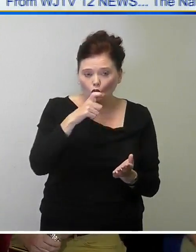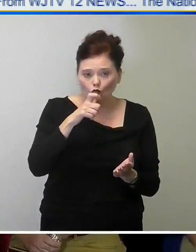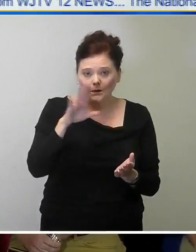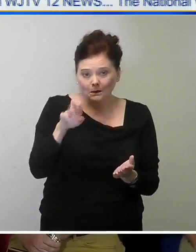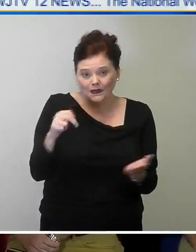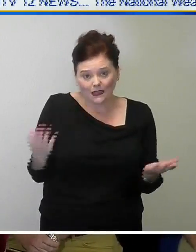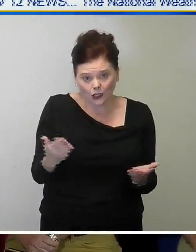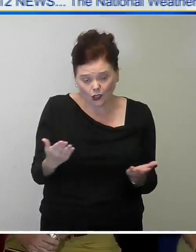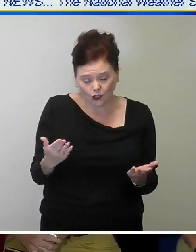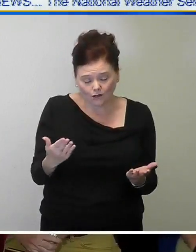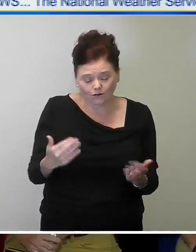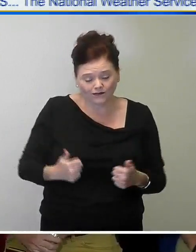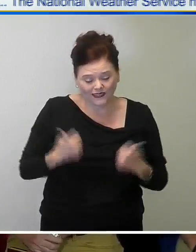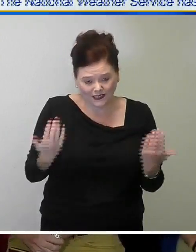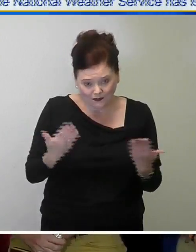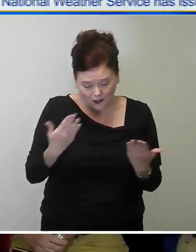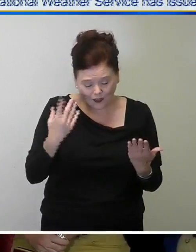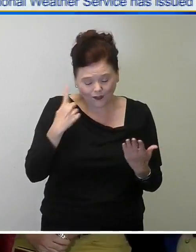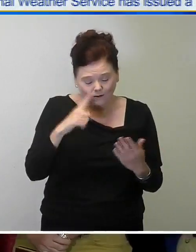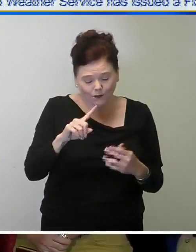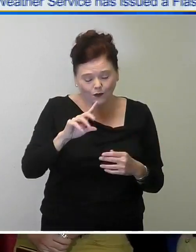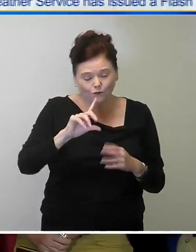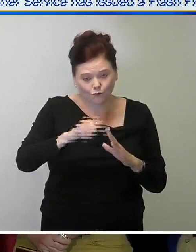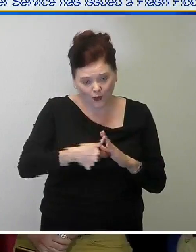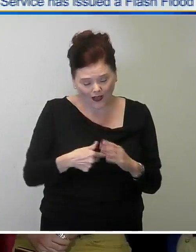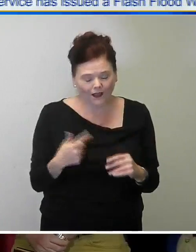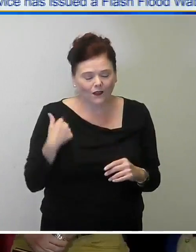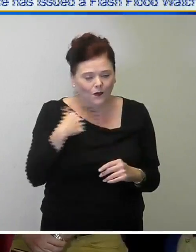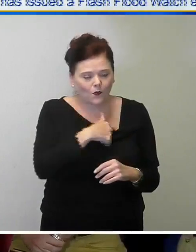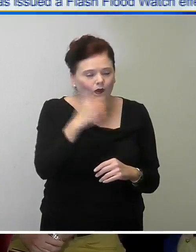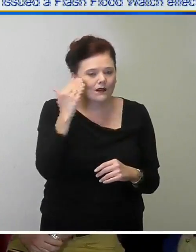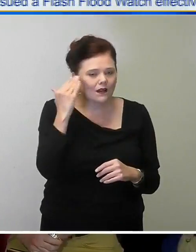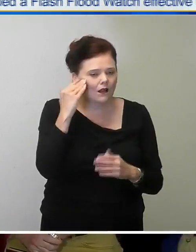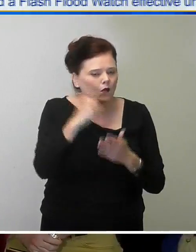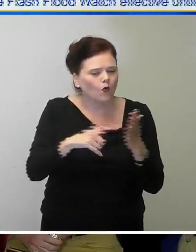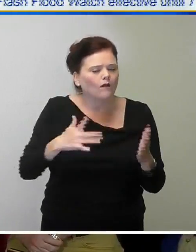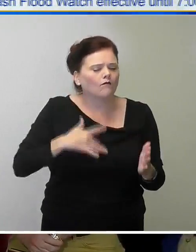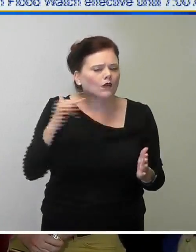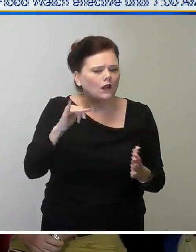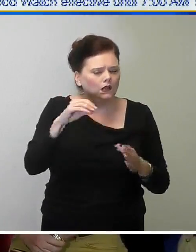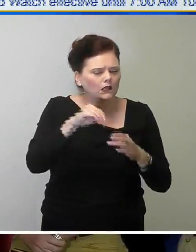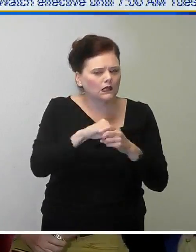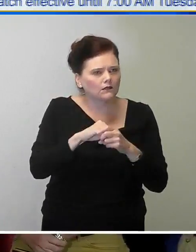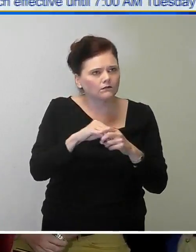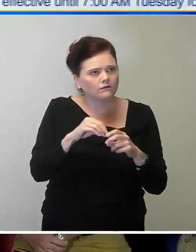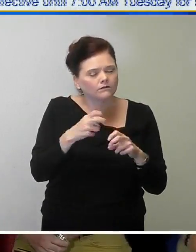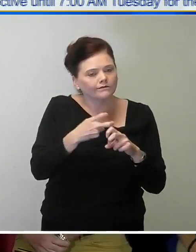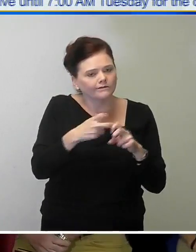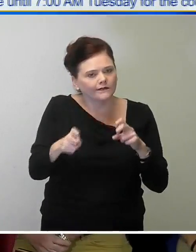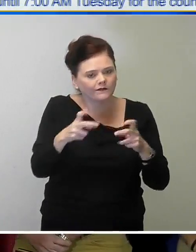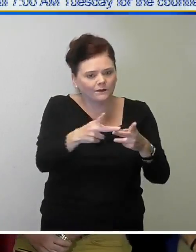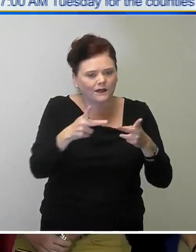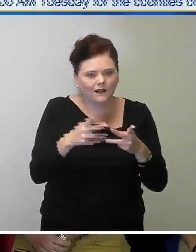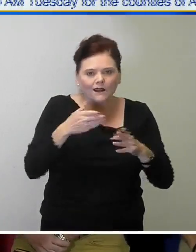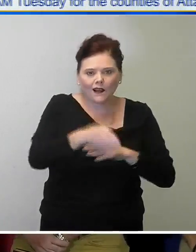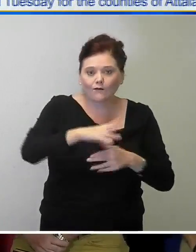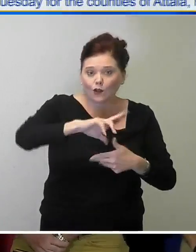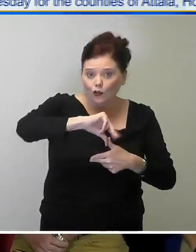I WILL JUST REITERATE. THOSE OF US THAT HAVE BEEN AROUND A LITTLE WHILE KNOW WHAT